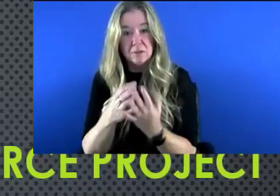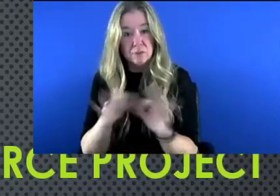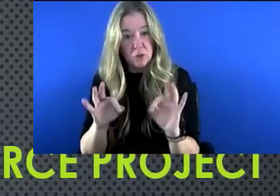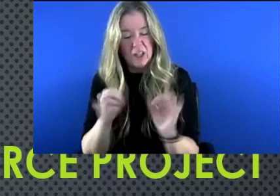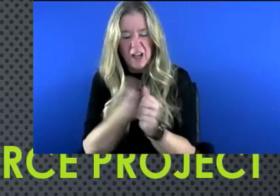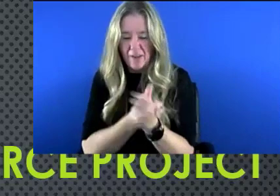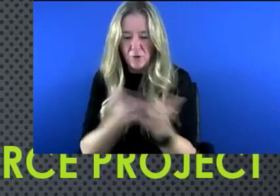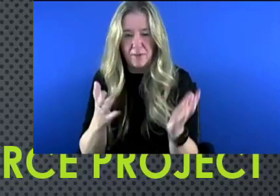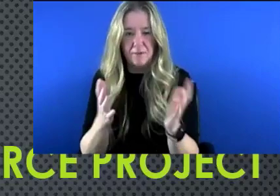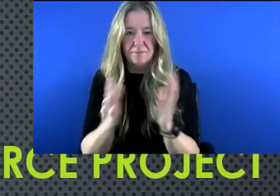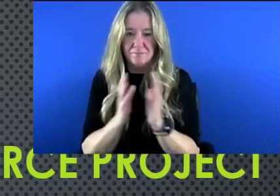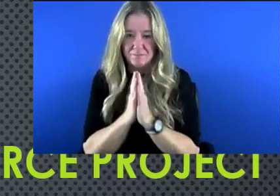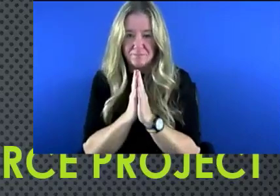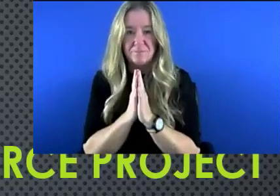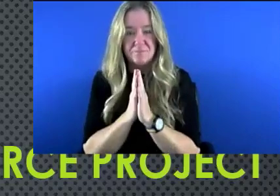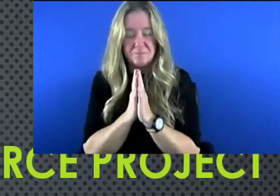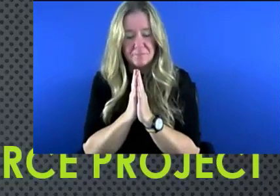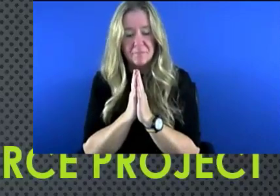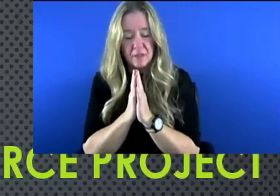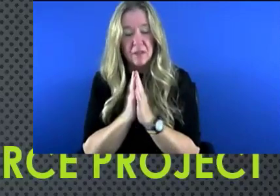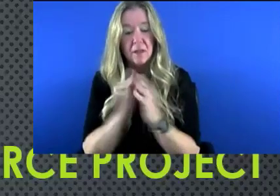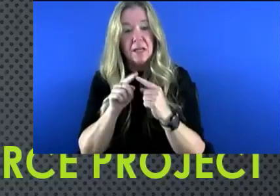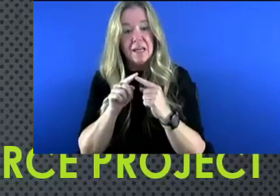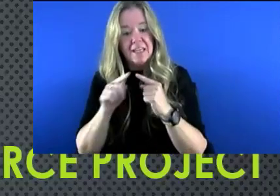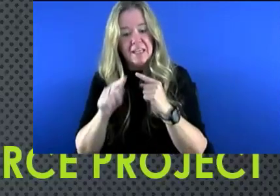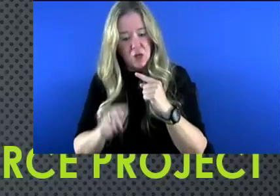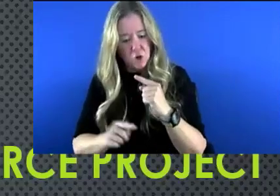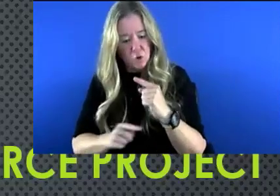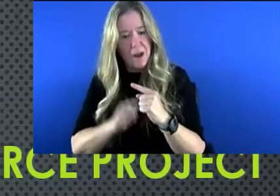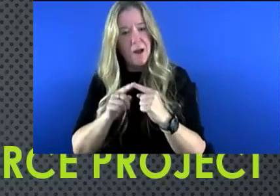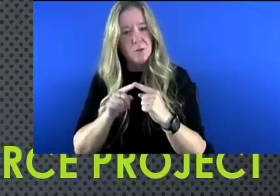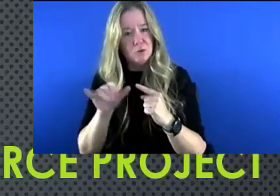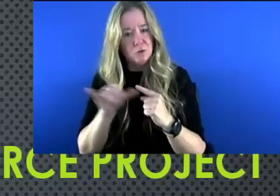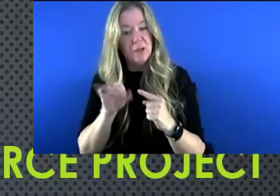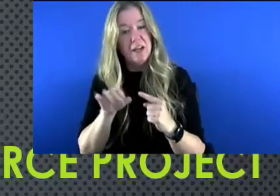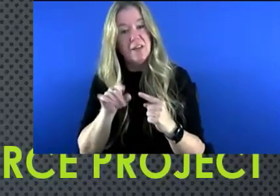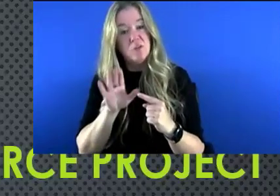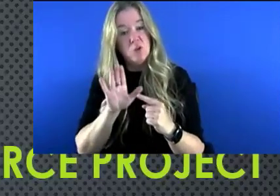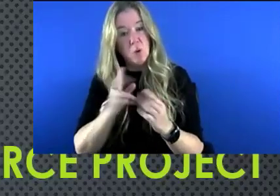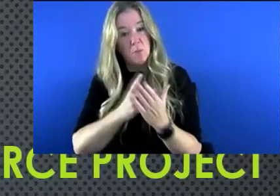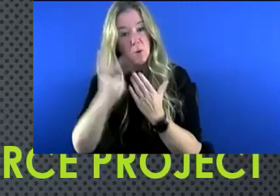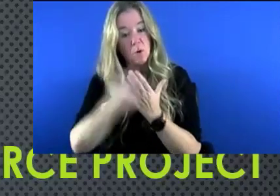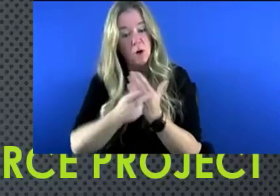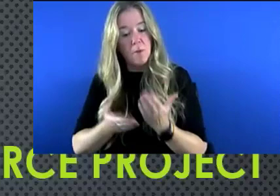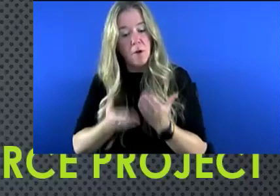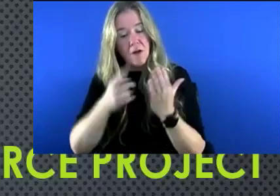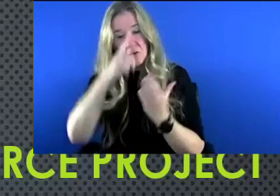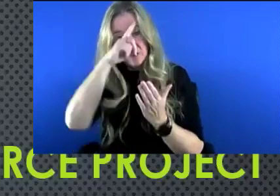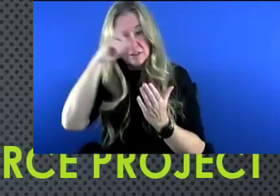and we are year round. So if you are a program that offers summer school or if you're on